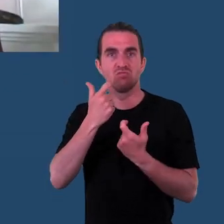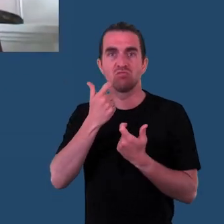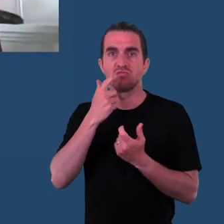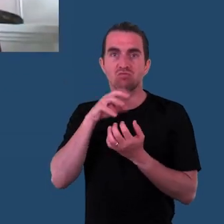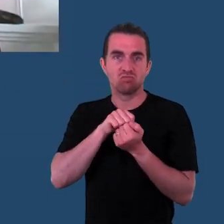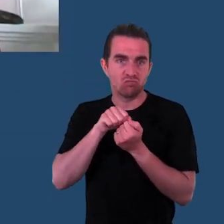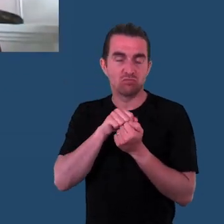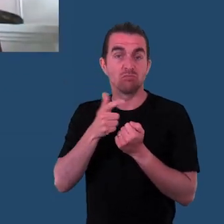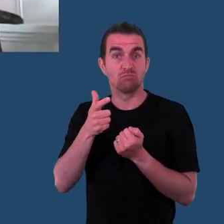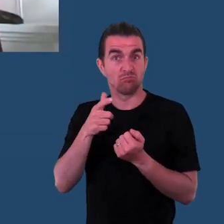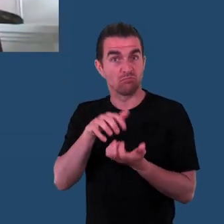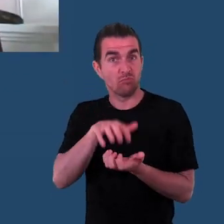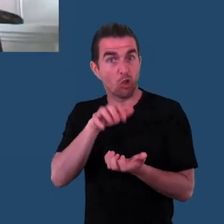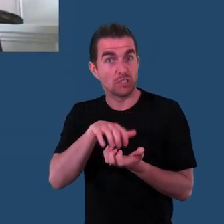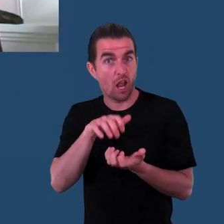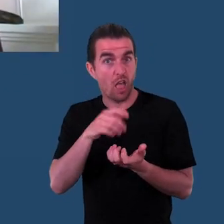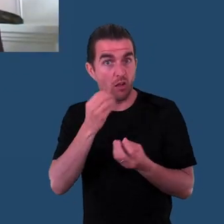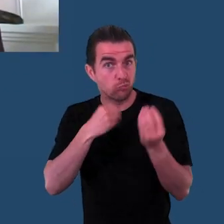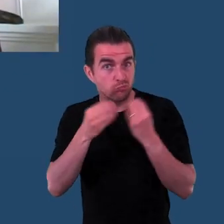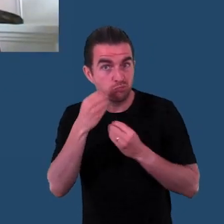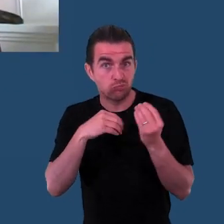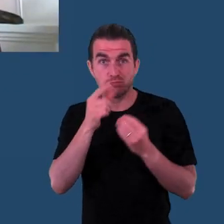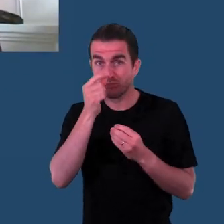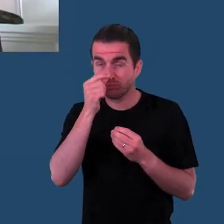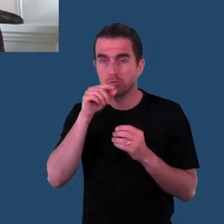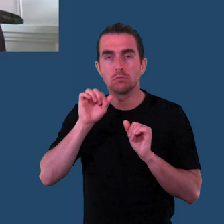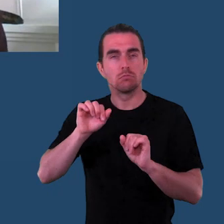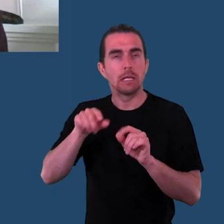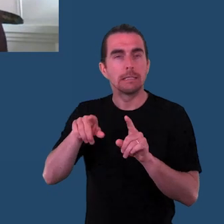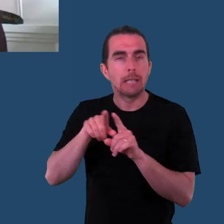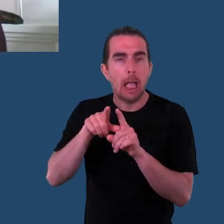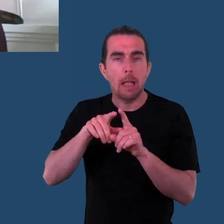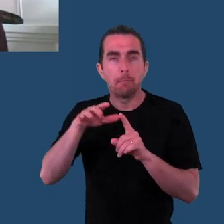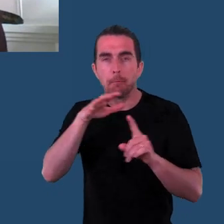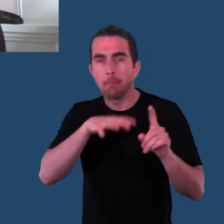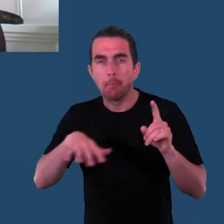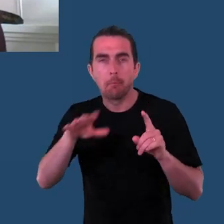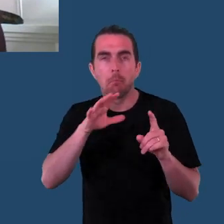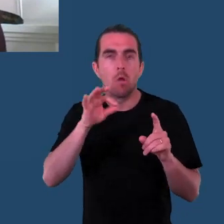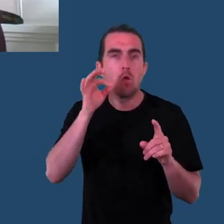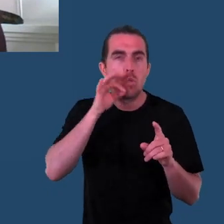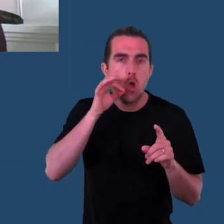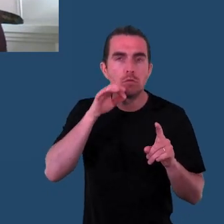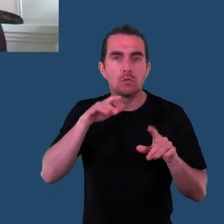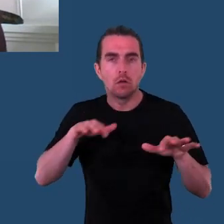of things crocodiles would have eaten. Like I said, occupying that same sort of environment.